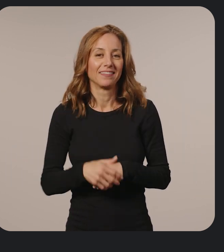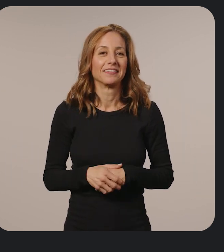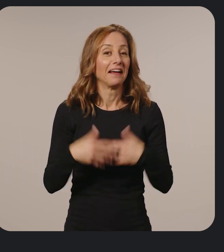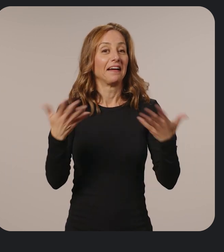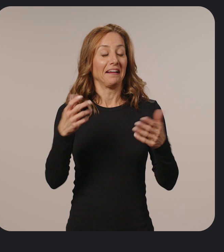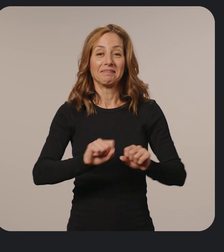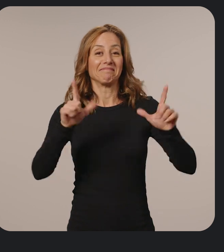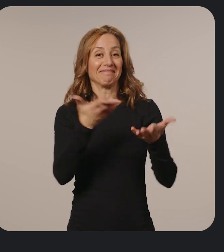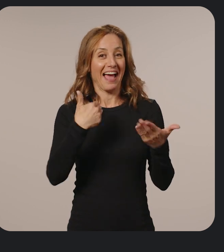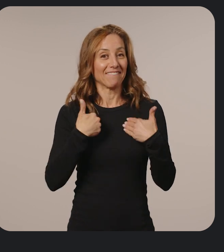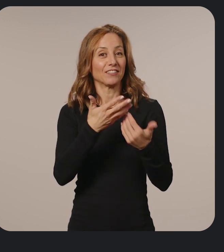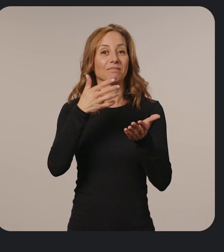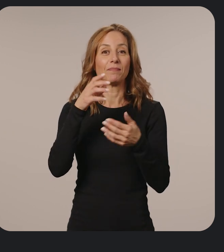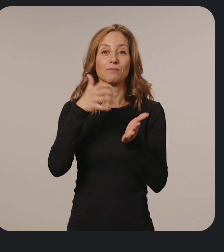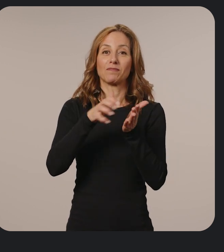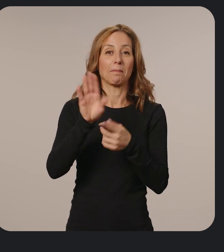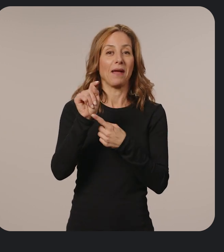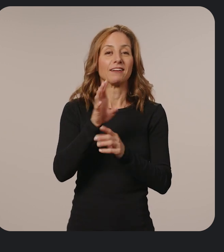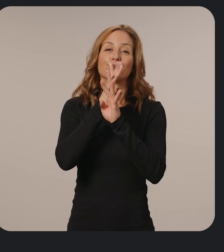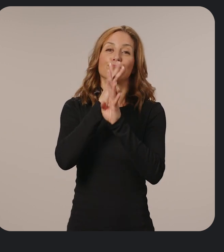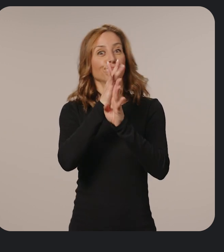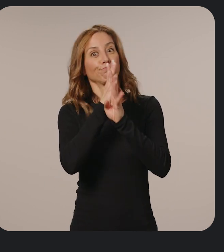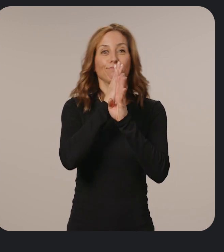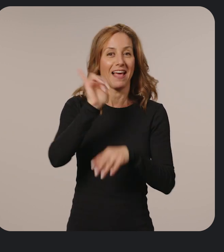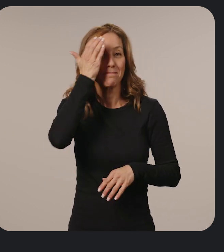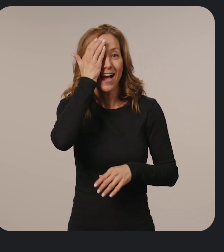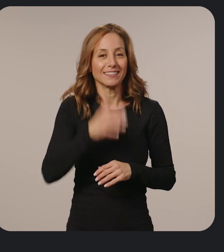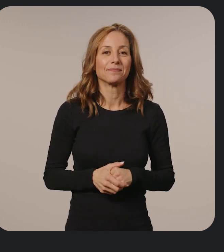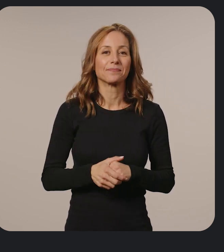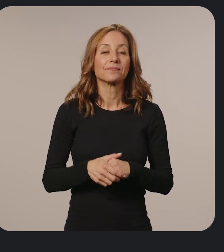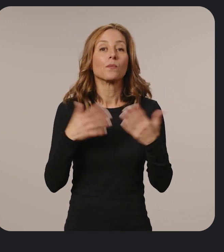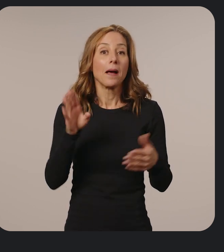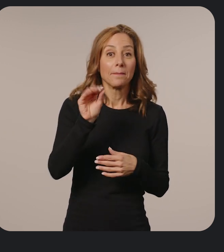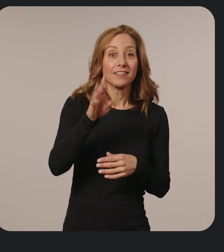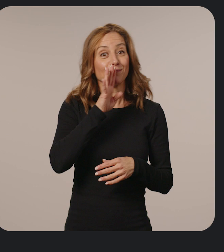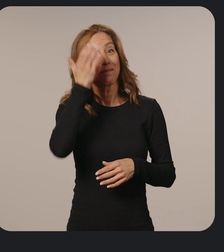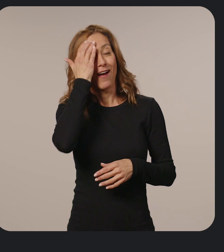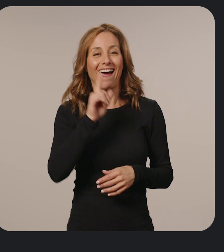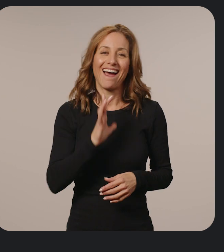We've prototyped a bot that speaks like a pirate. Now, while a bot that talks like a pirate is fun, there are lots of business applications